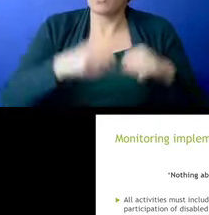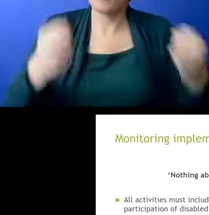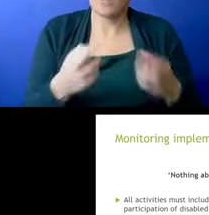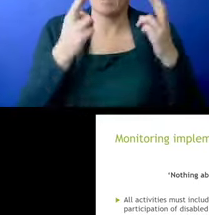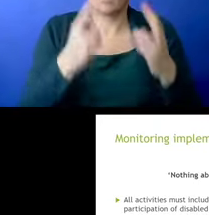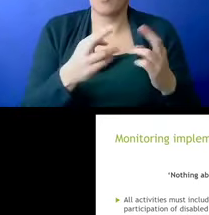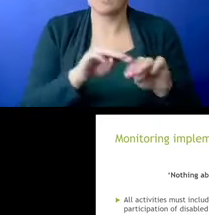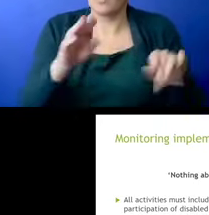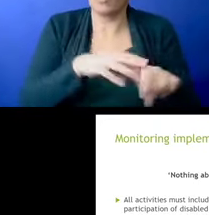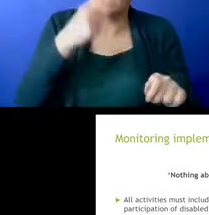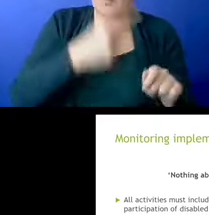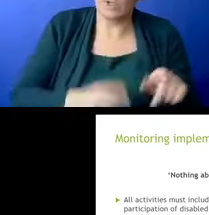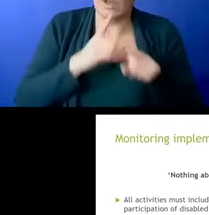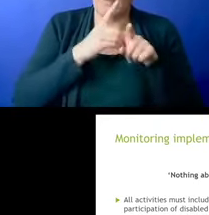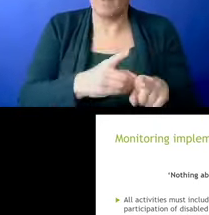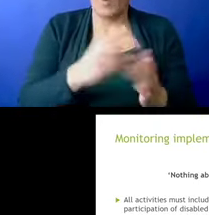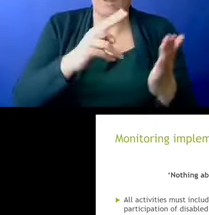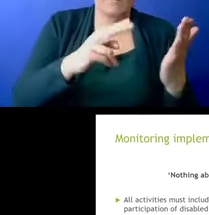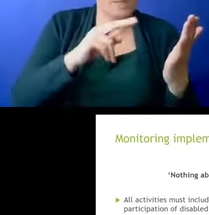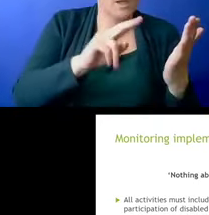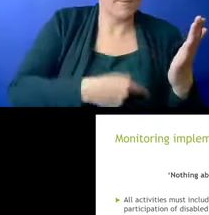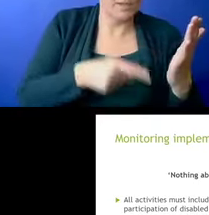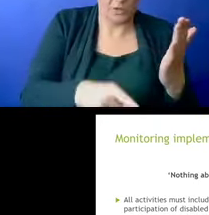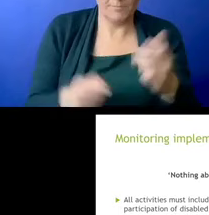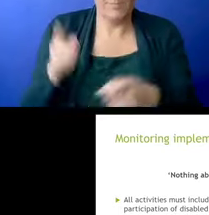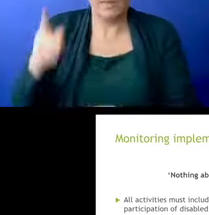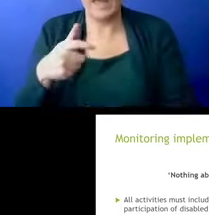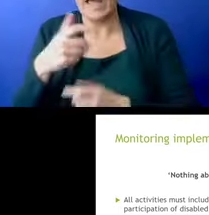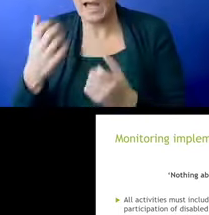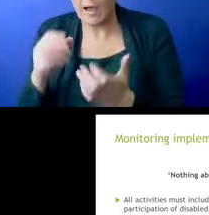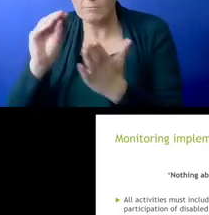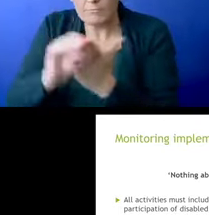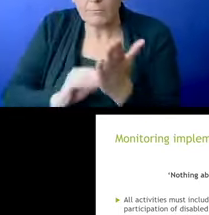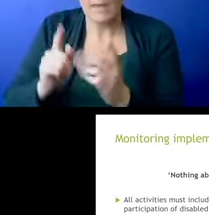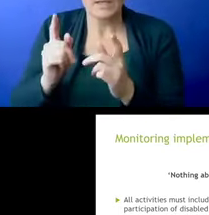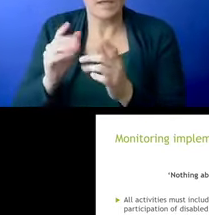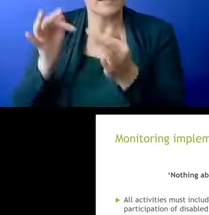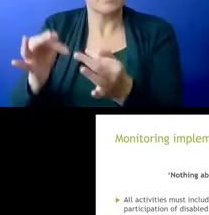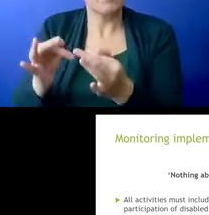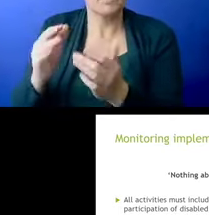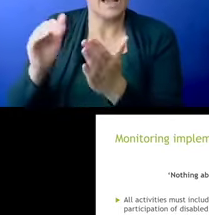It includes specific recommendations on actions that the country should take to ensure implementation.